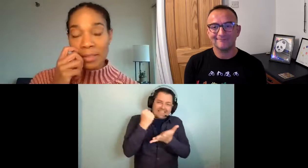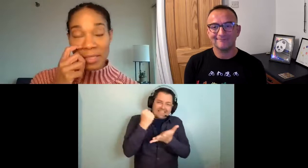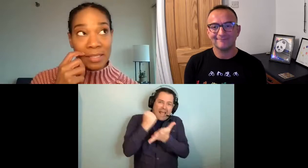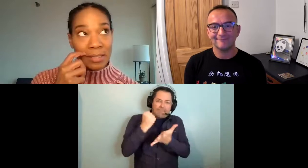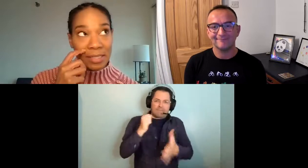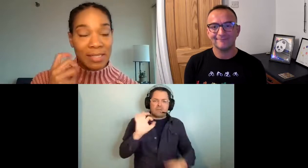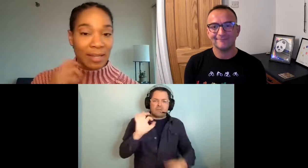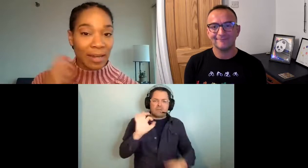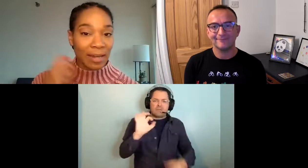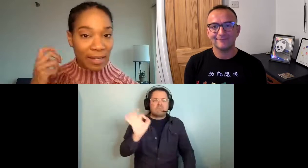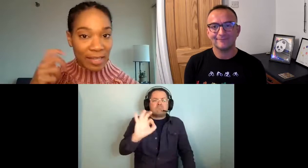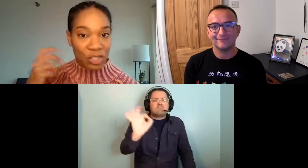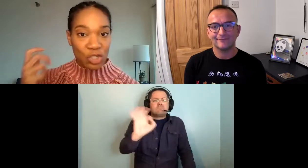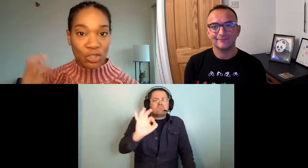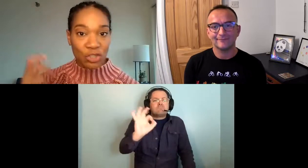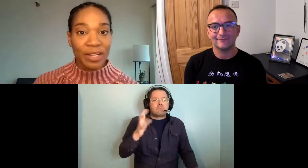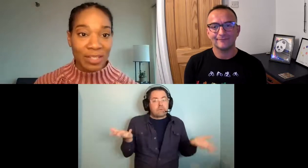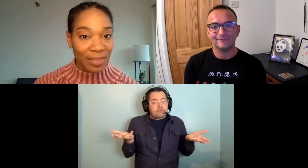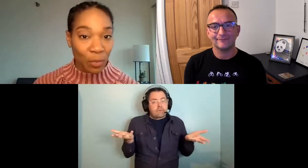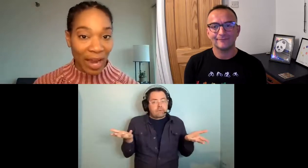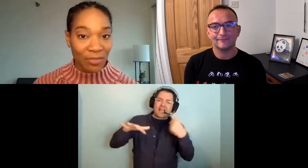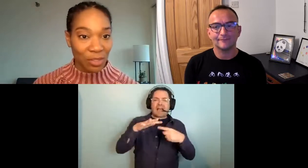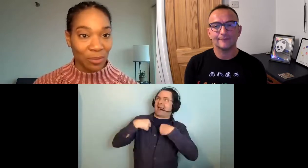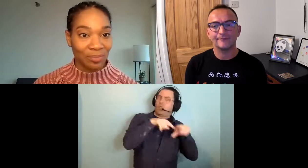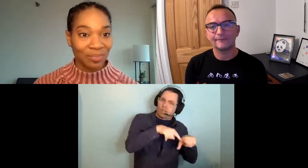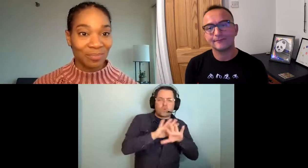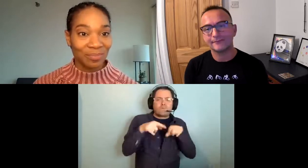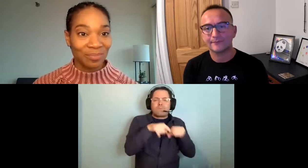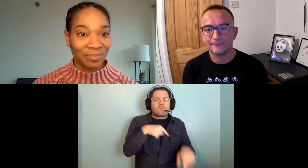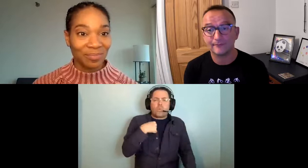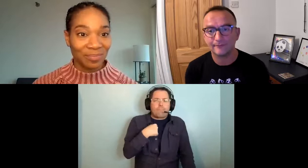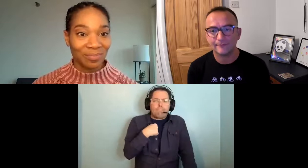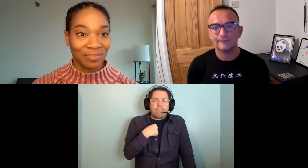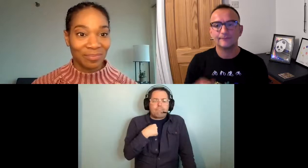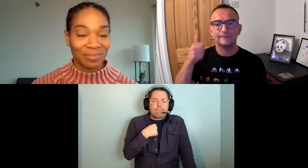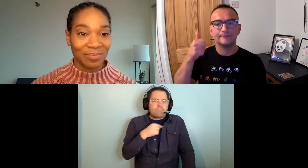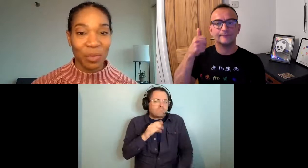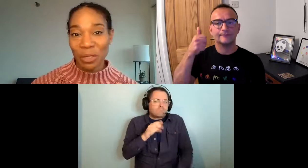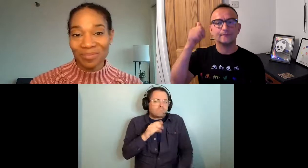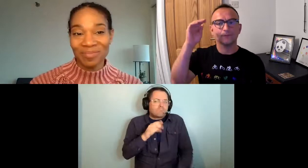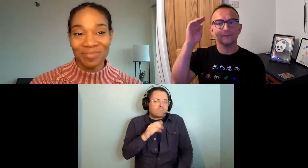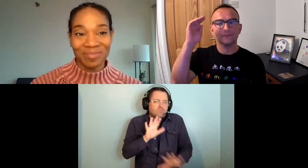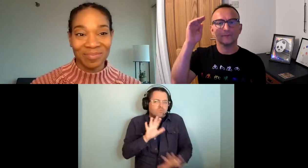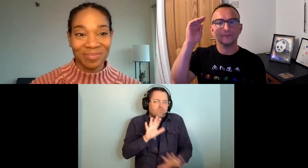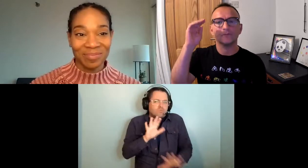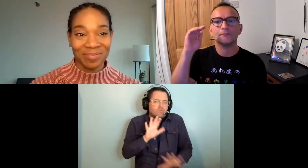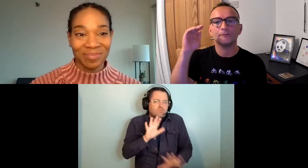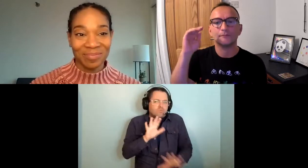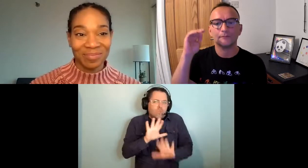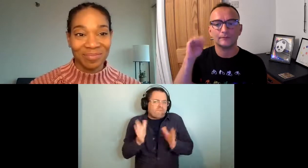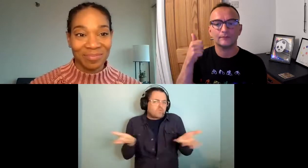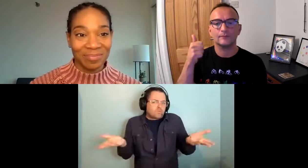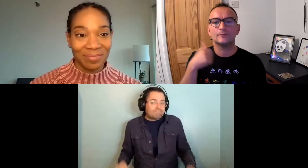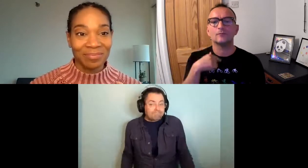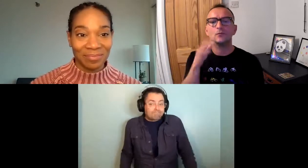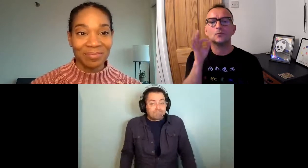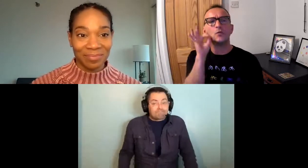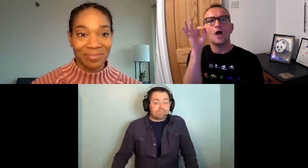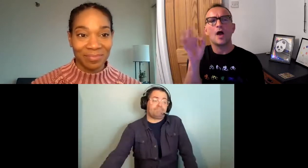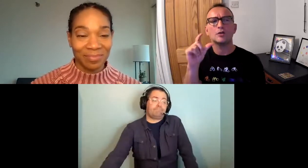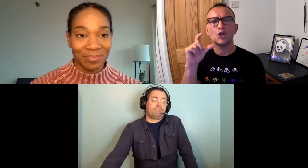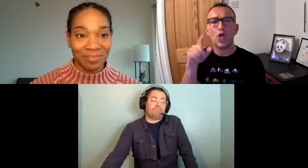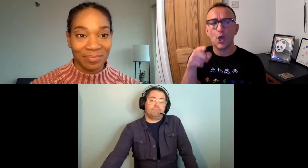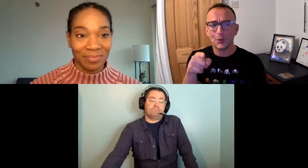I wanted to ask you Chloe, in_the hearing world